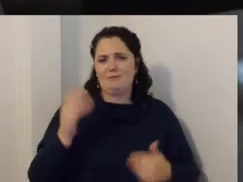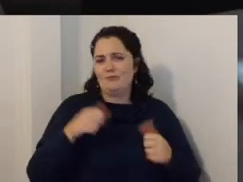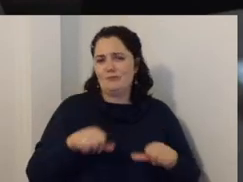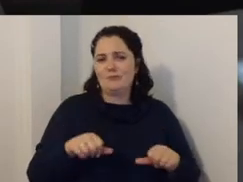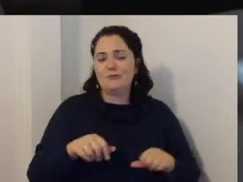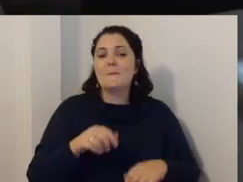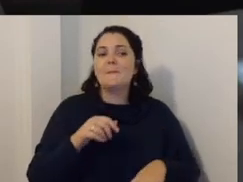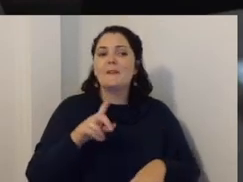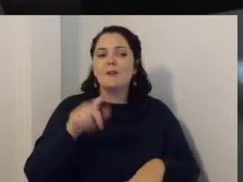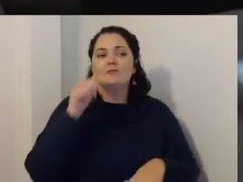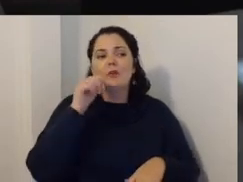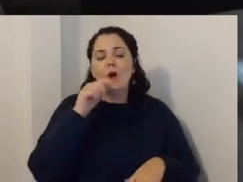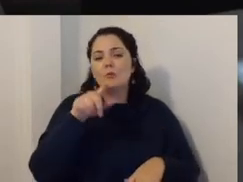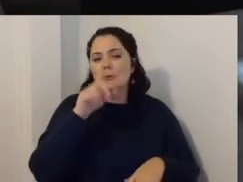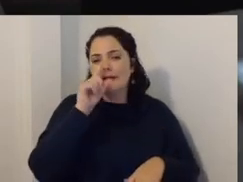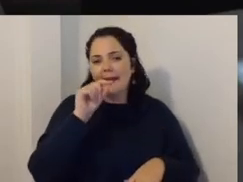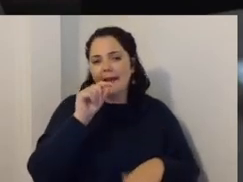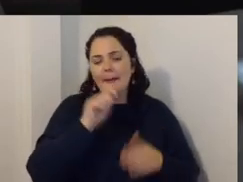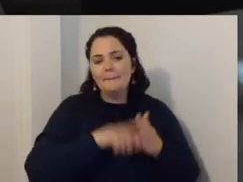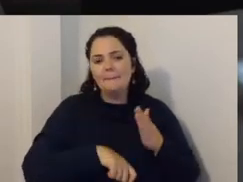You can actually buy if you uh you know if you uh